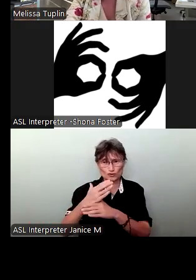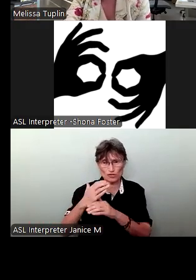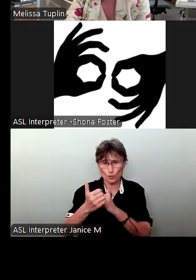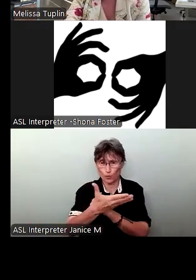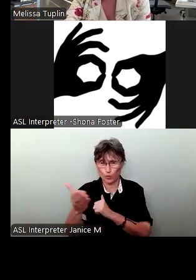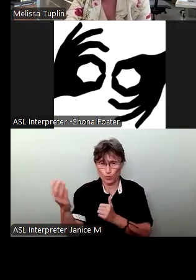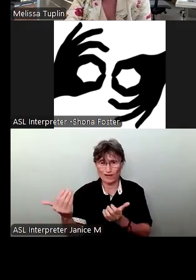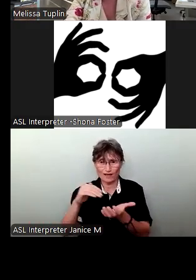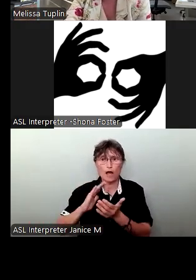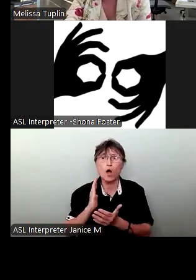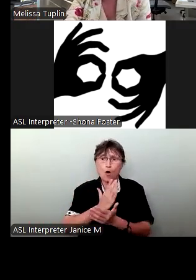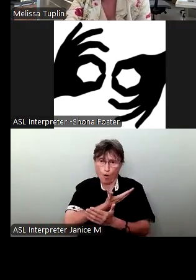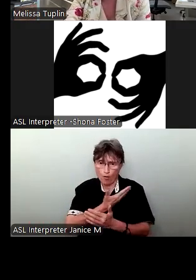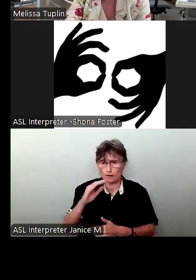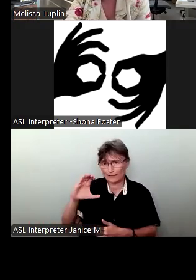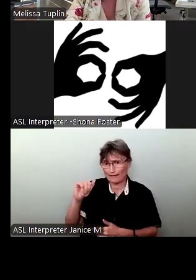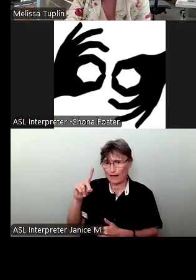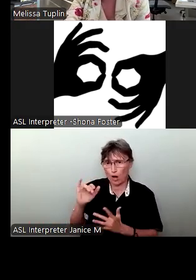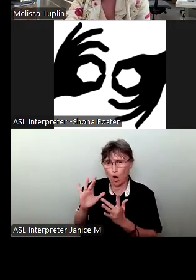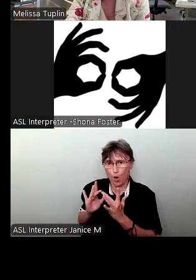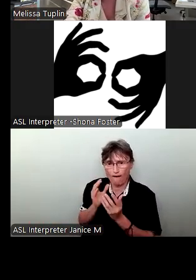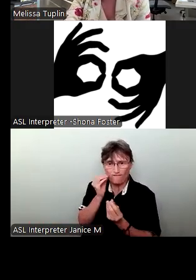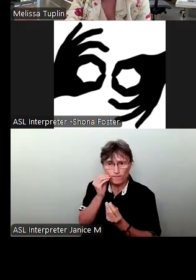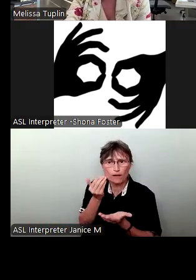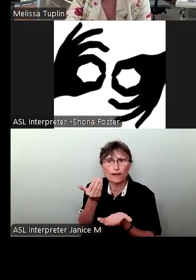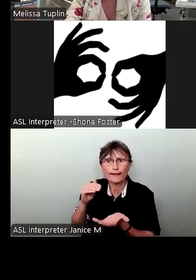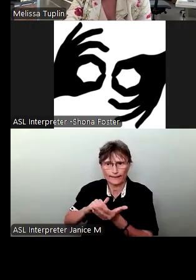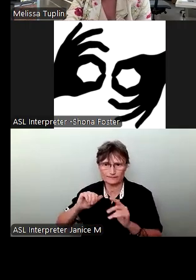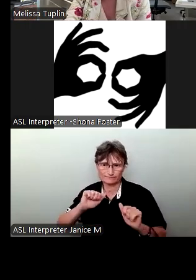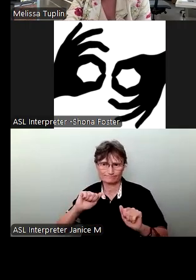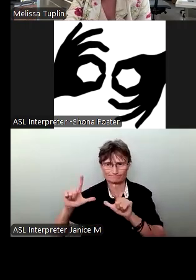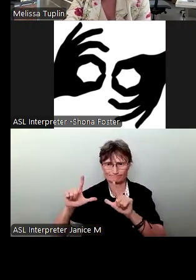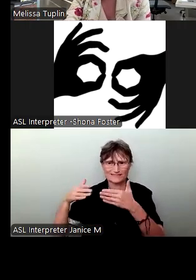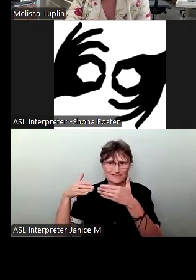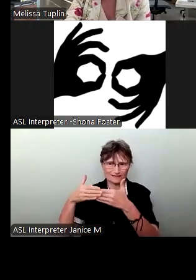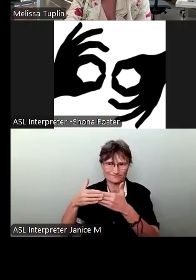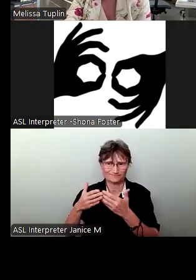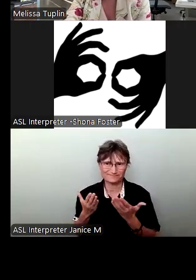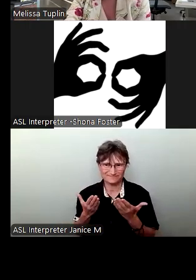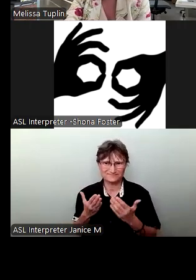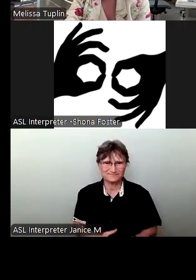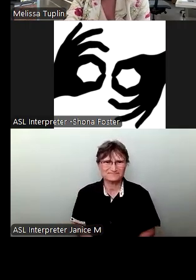our contact information one more time. As I said, Perpetual and Areum will be